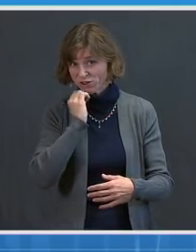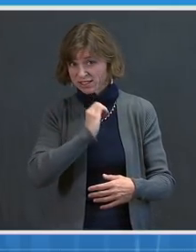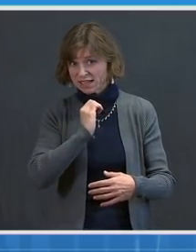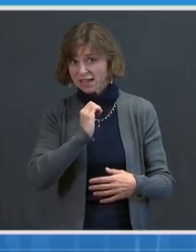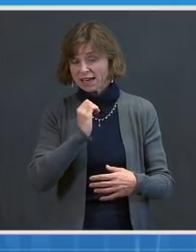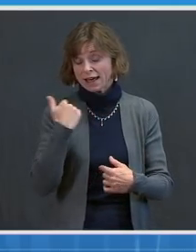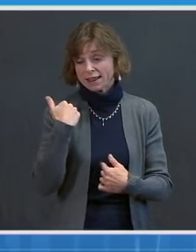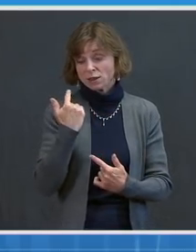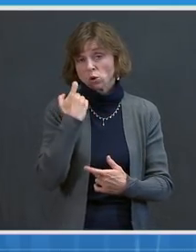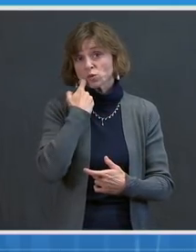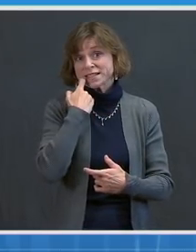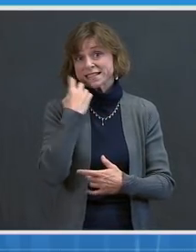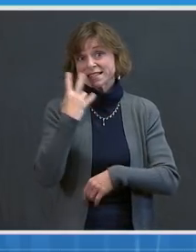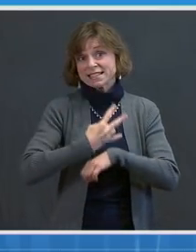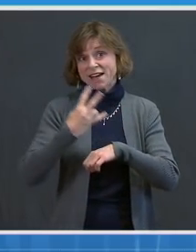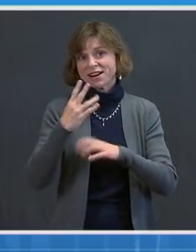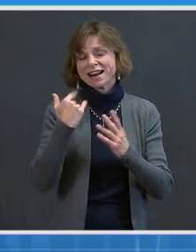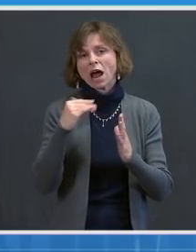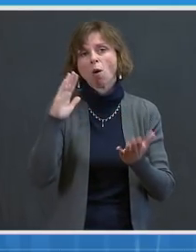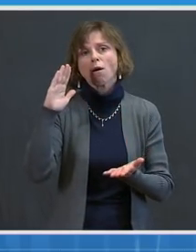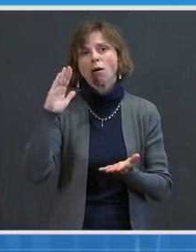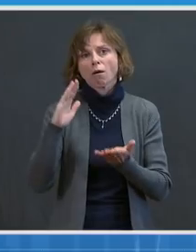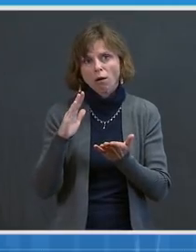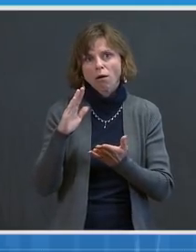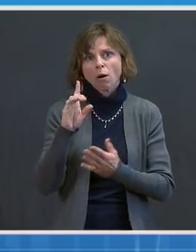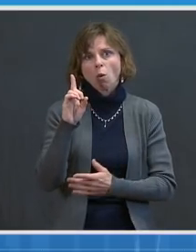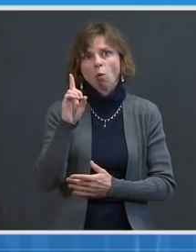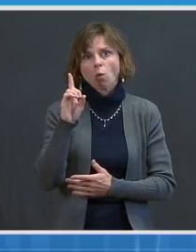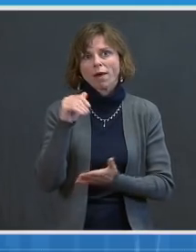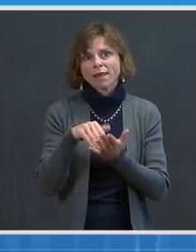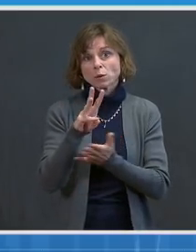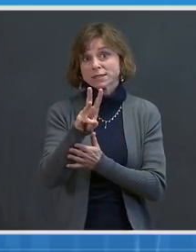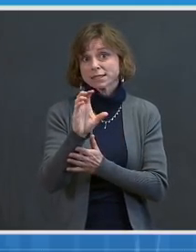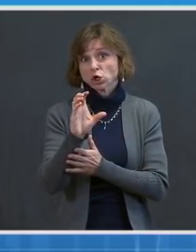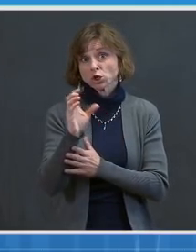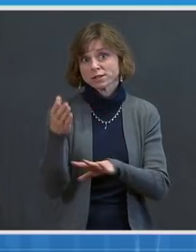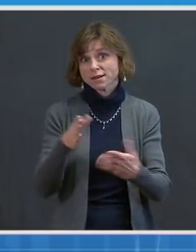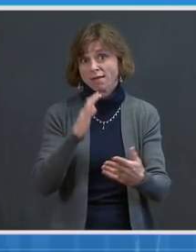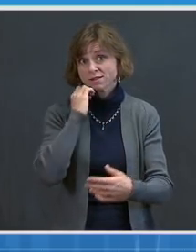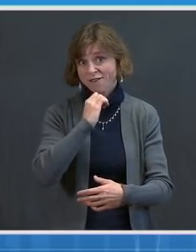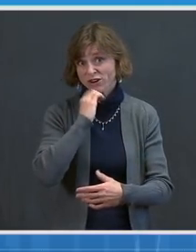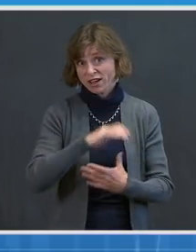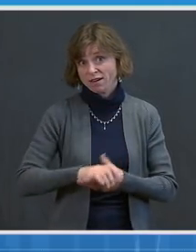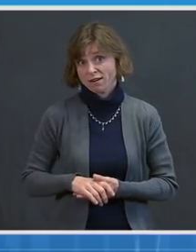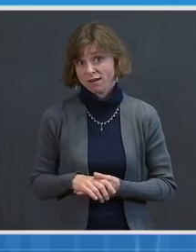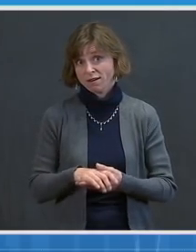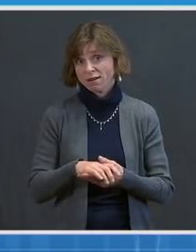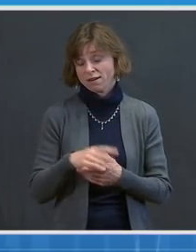is now down to 1,600 deaths per day. Earlier this week, we saw the number of deaths per day